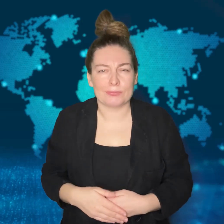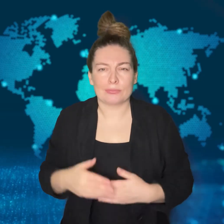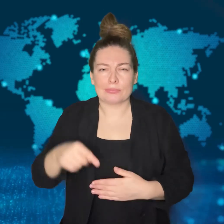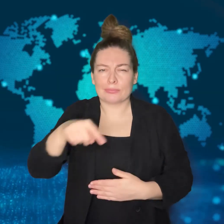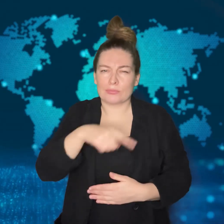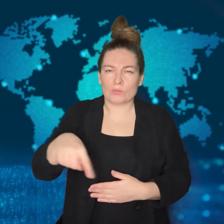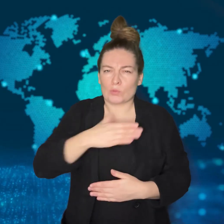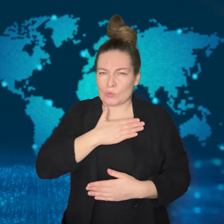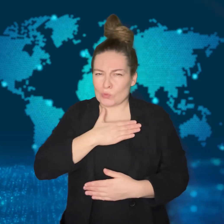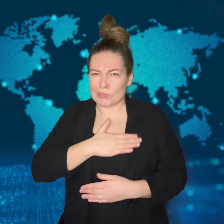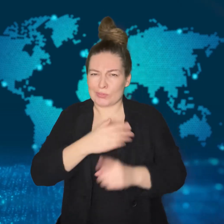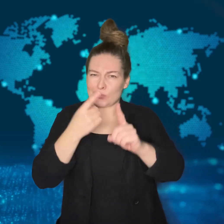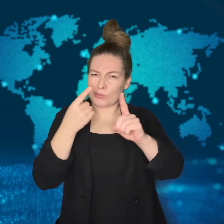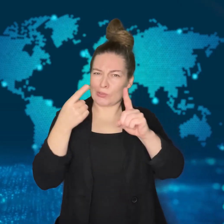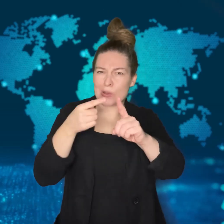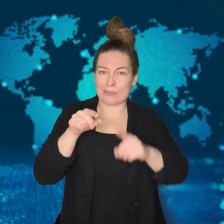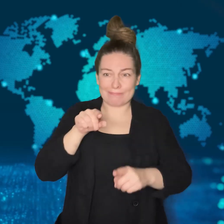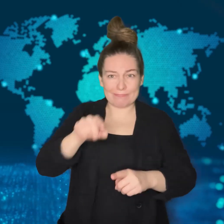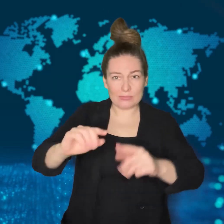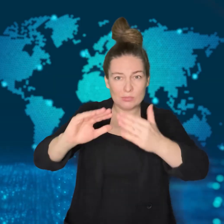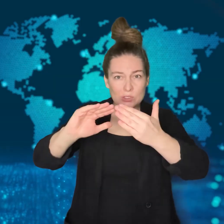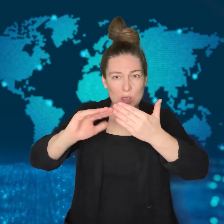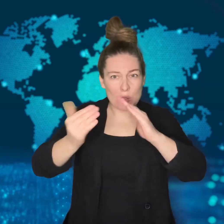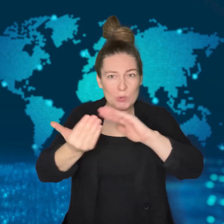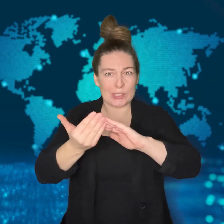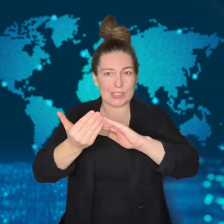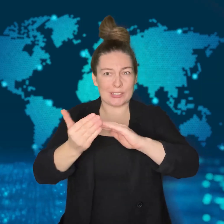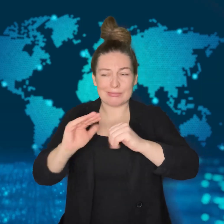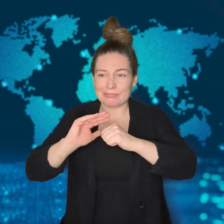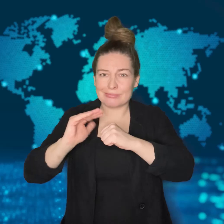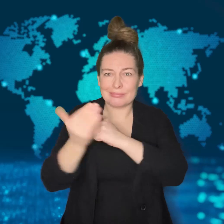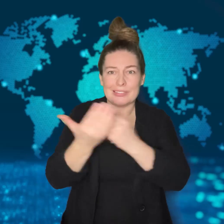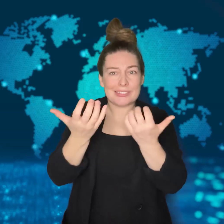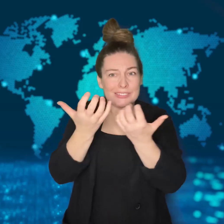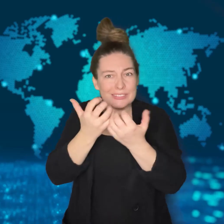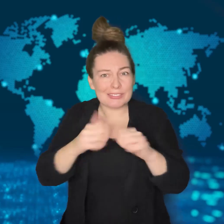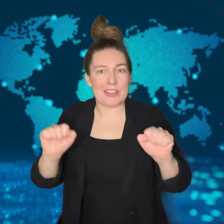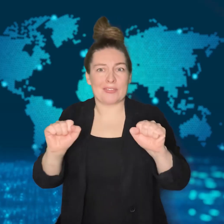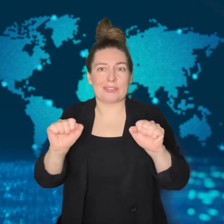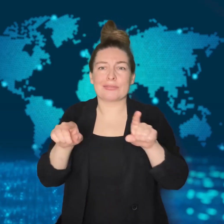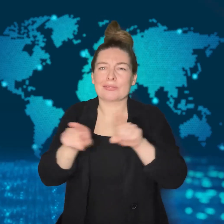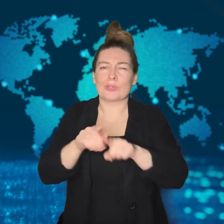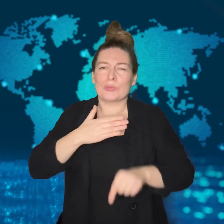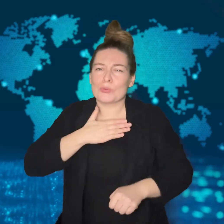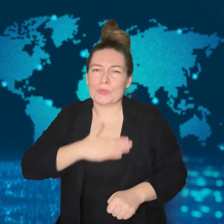For the community's safety and to reassure Melbourne residents,